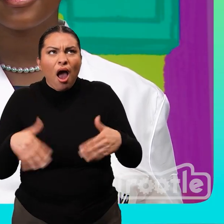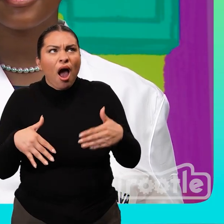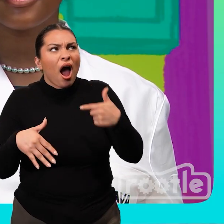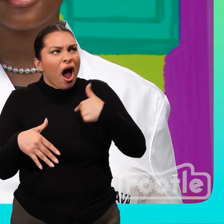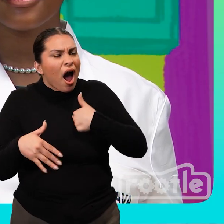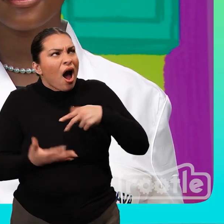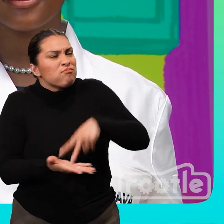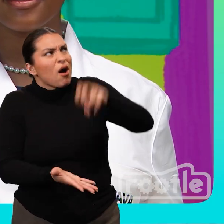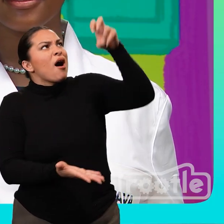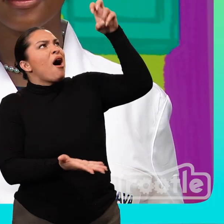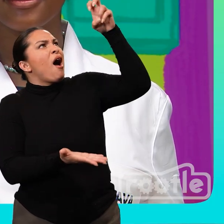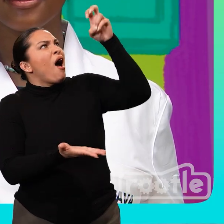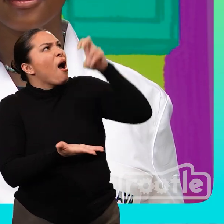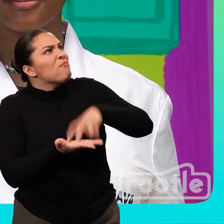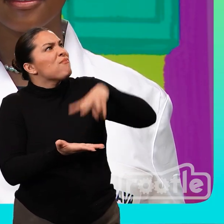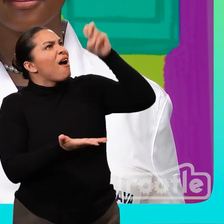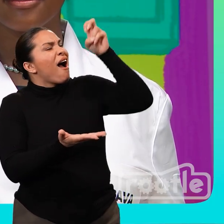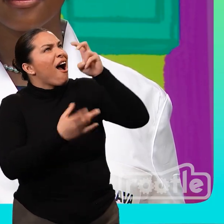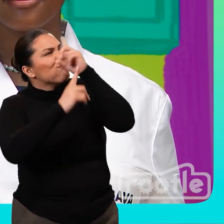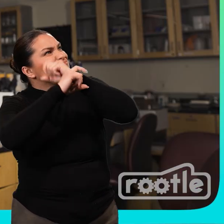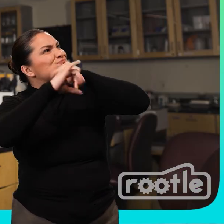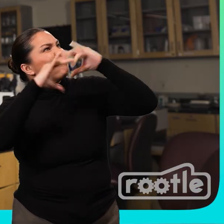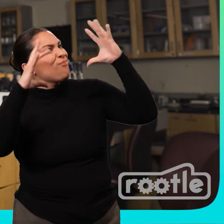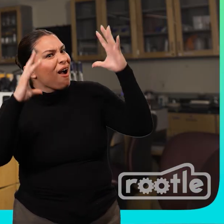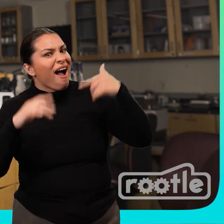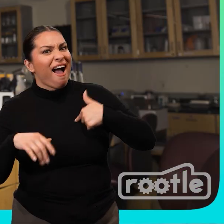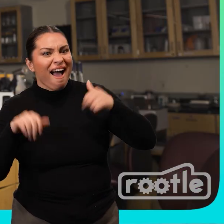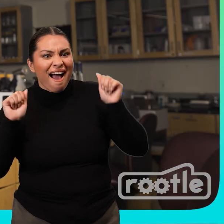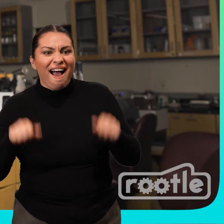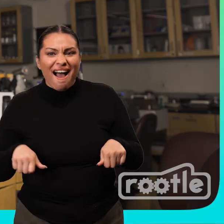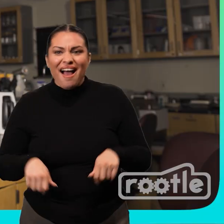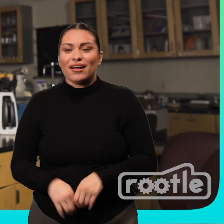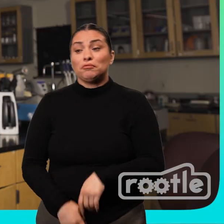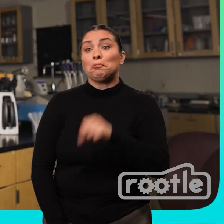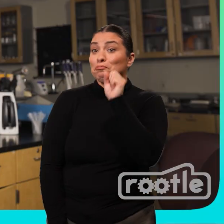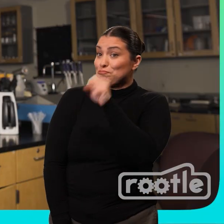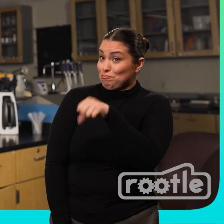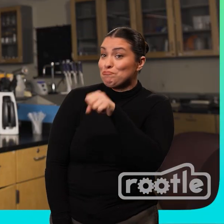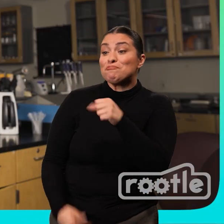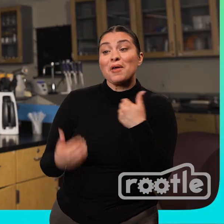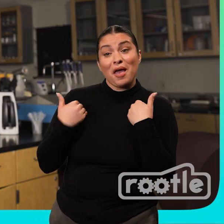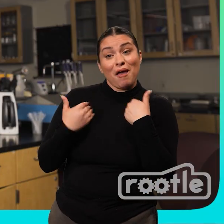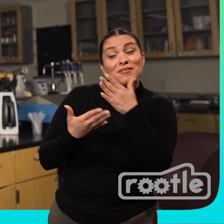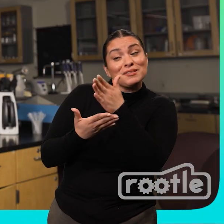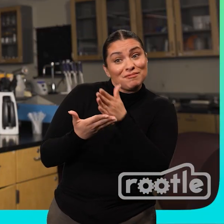Think about how high I can jump. Yes, now there are some athletic shoes